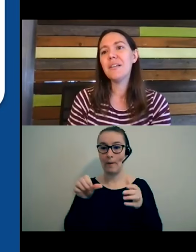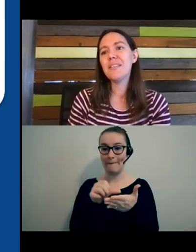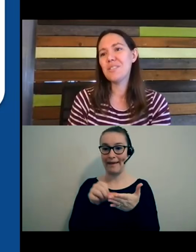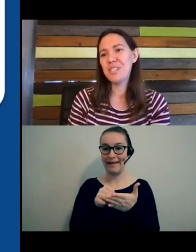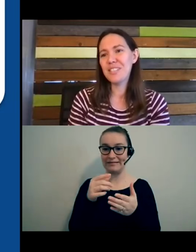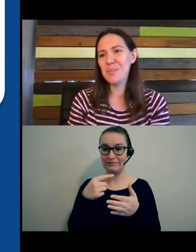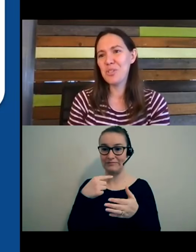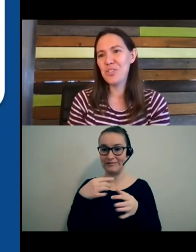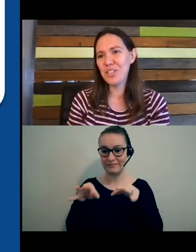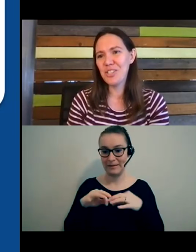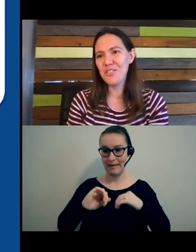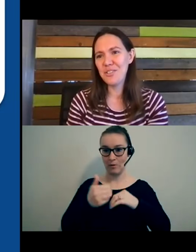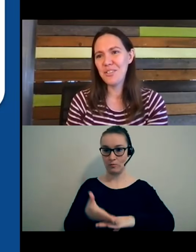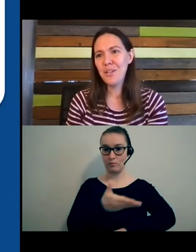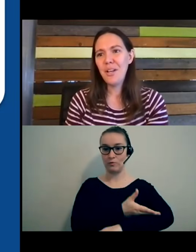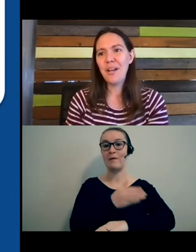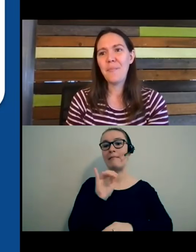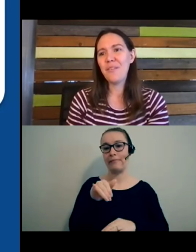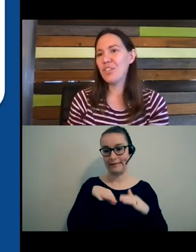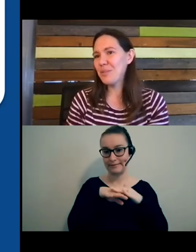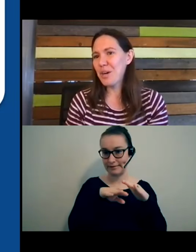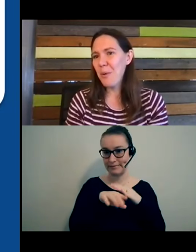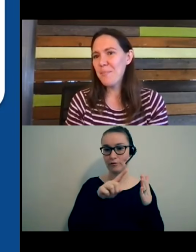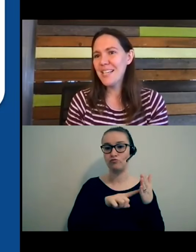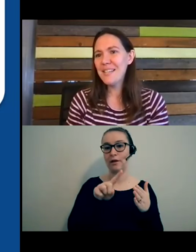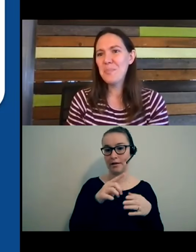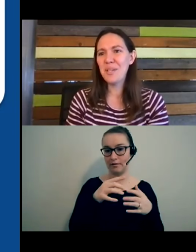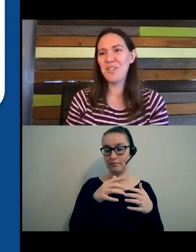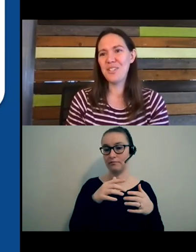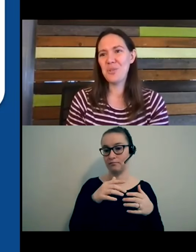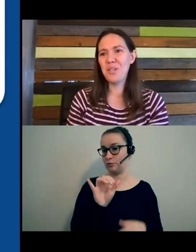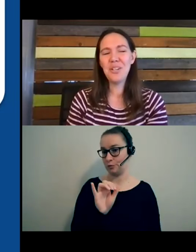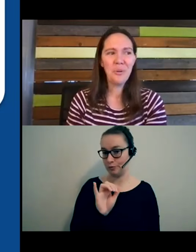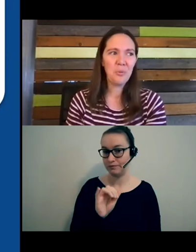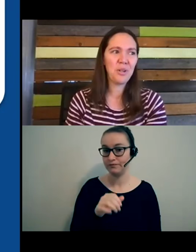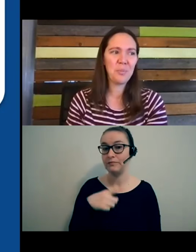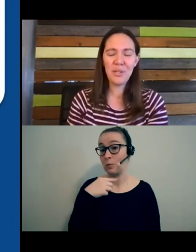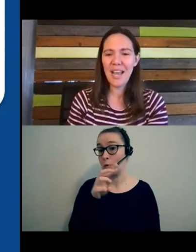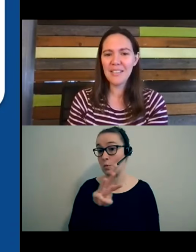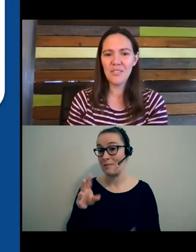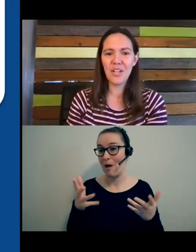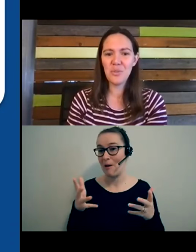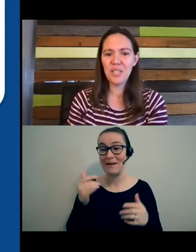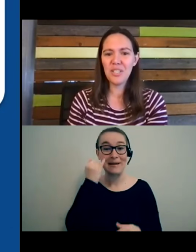That's what Accessibility Checker does also. I've already said what our website is, but if you're on Twitter, we're pretty active on Twitter,